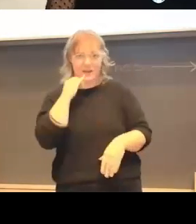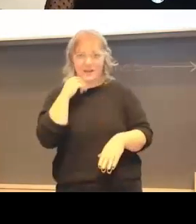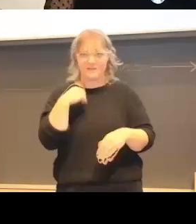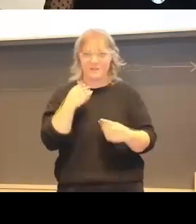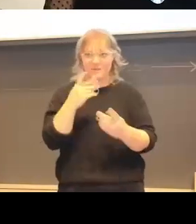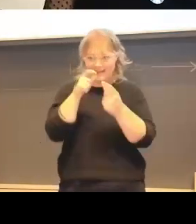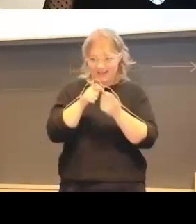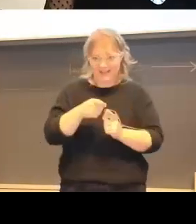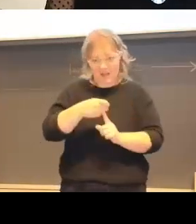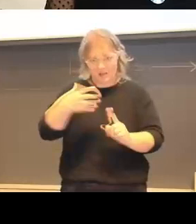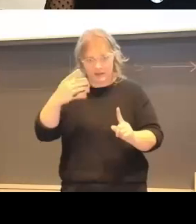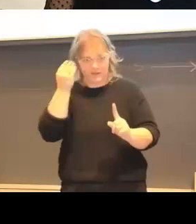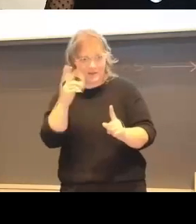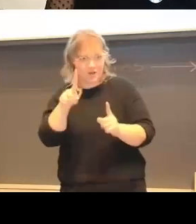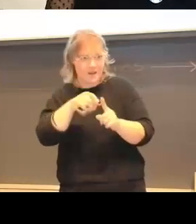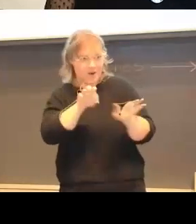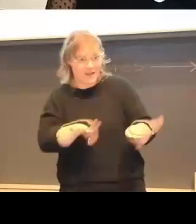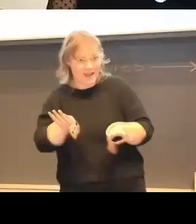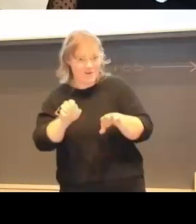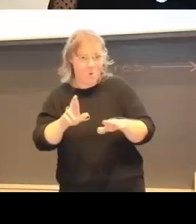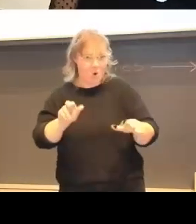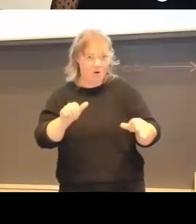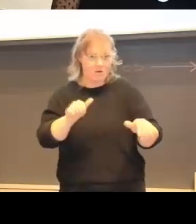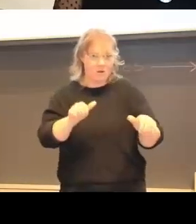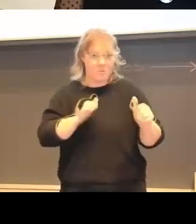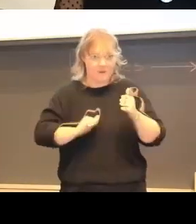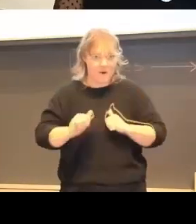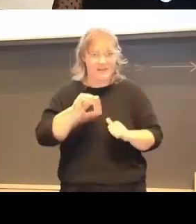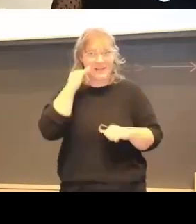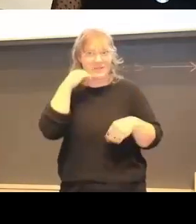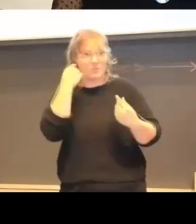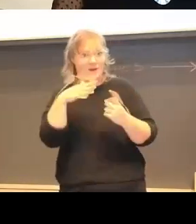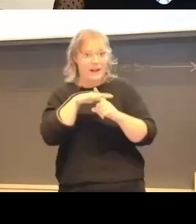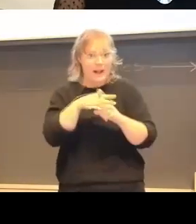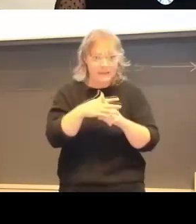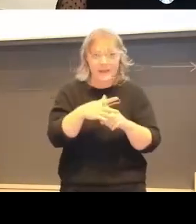about a person's Behavior or performance if they provided context regarding how the learner actions